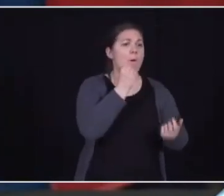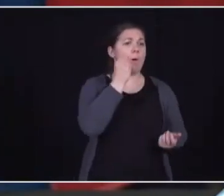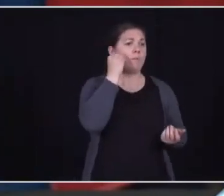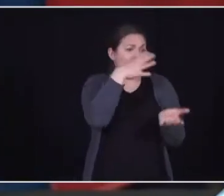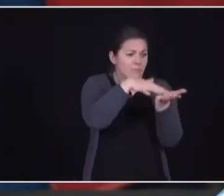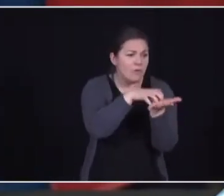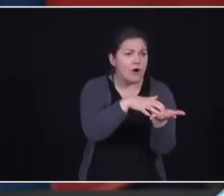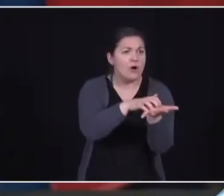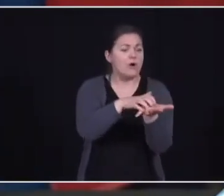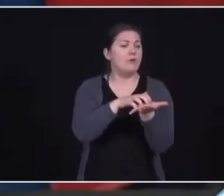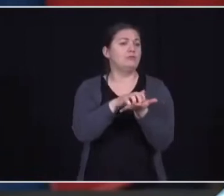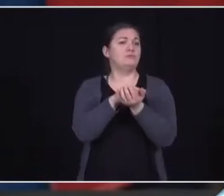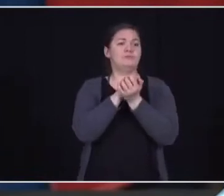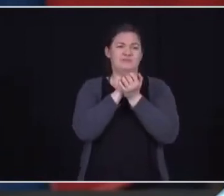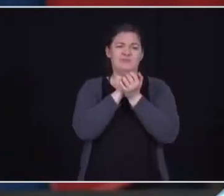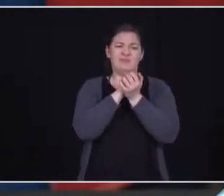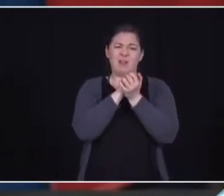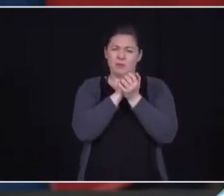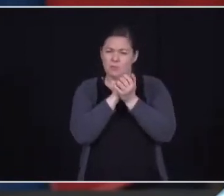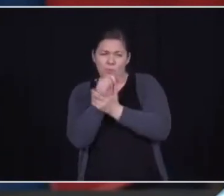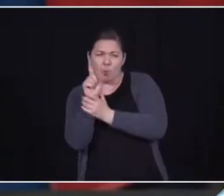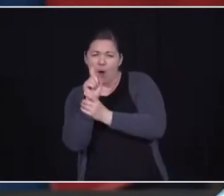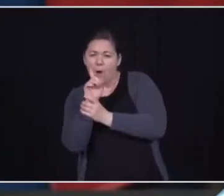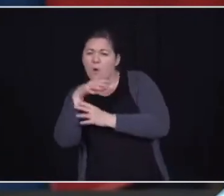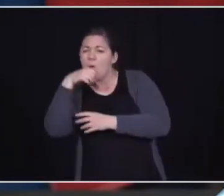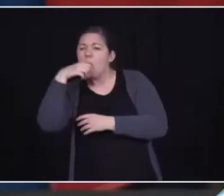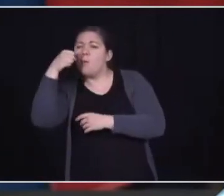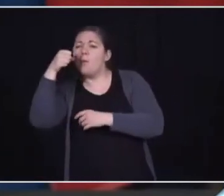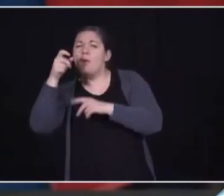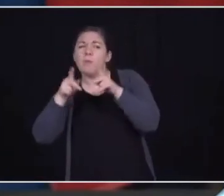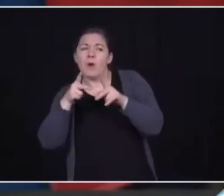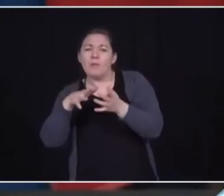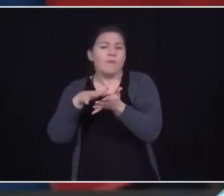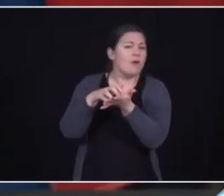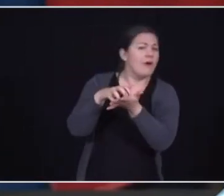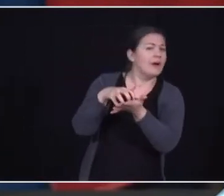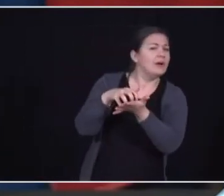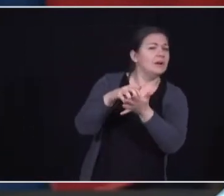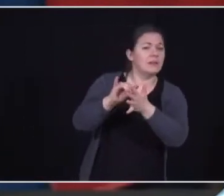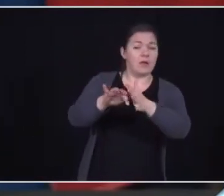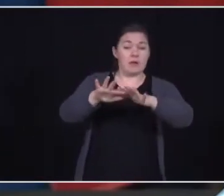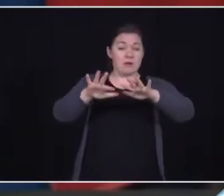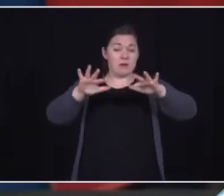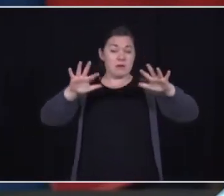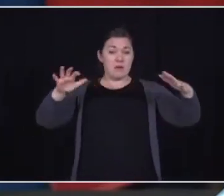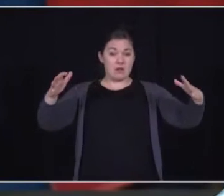staff and retirement home residents and staff and vulnerable seniors. So take that as the vulnerable seniors who